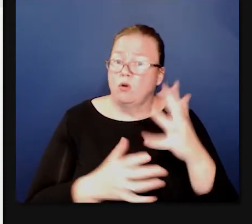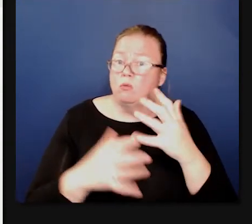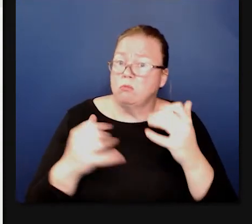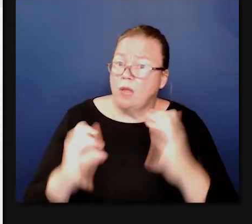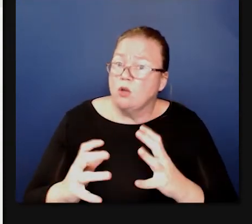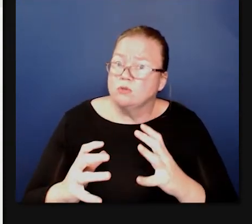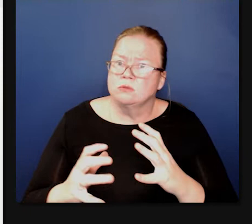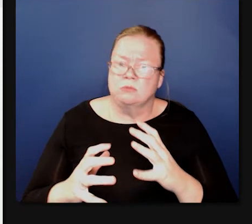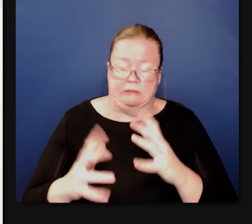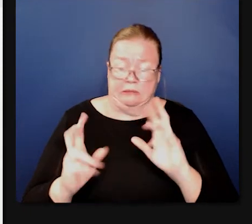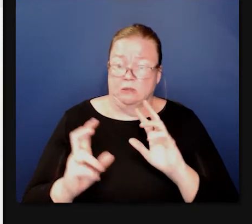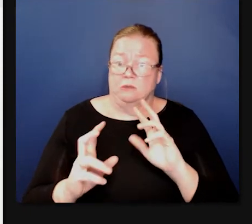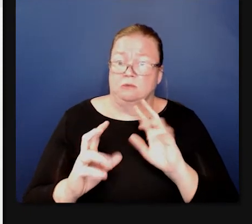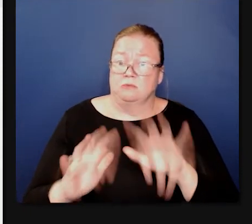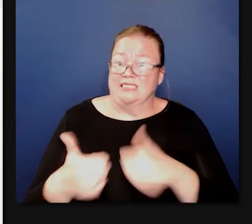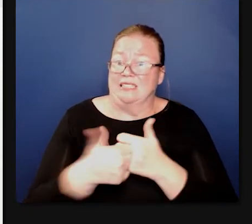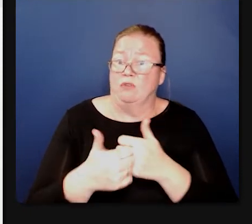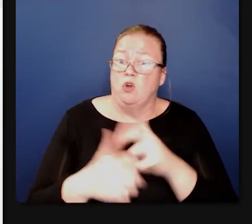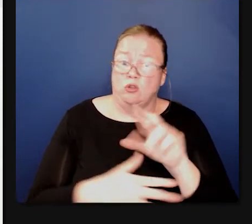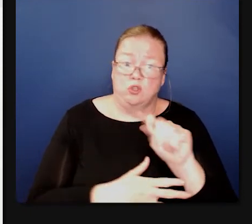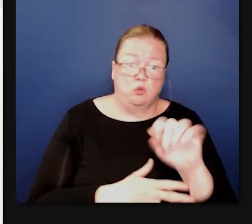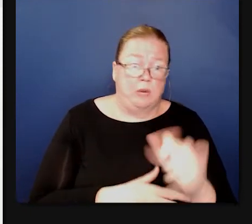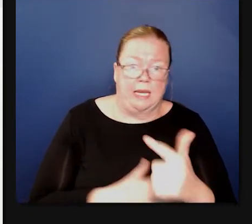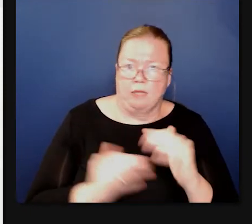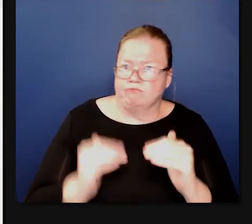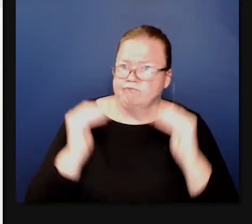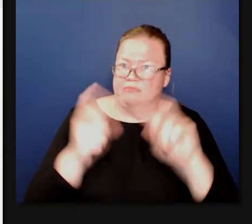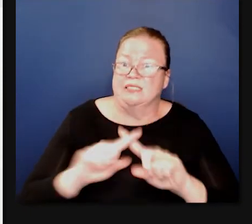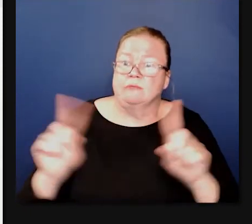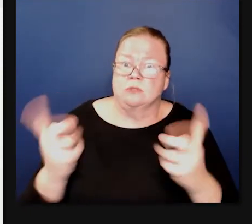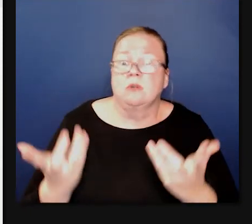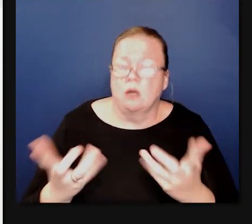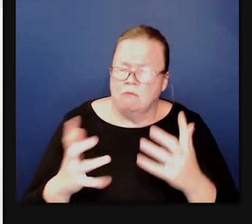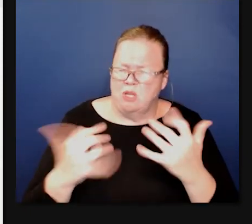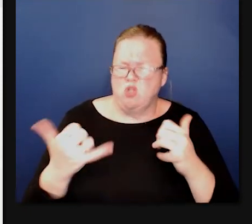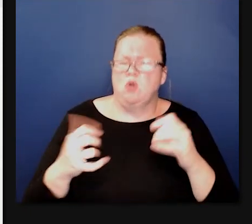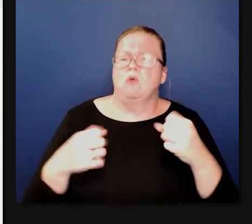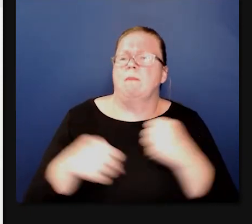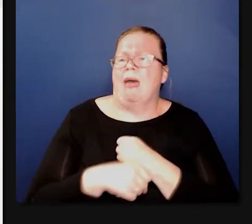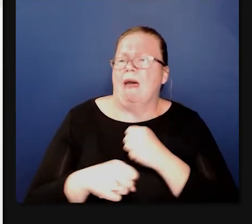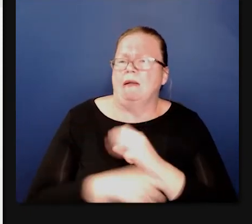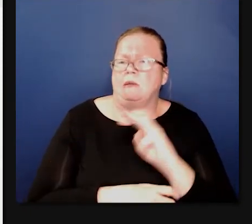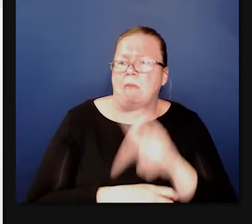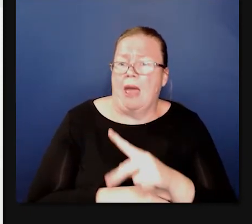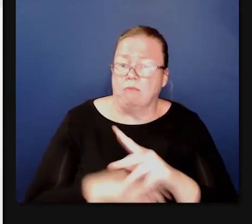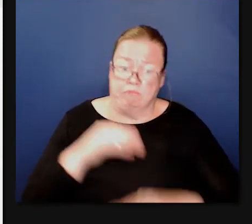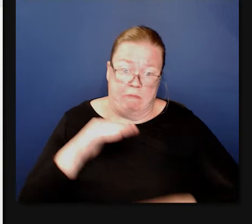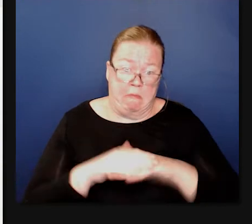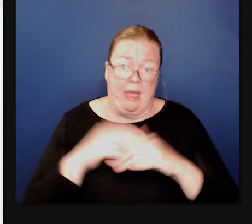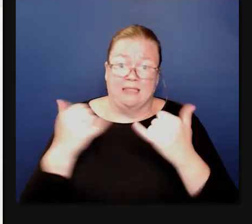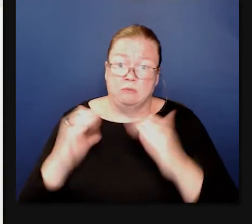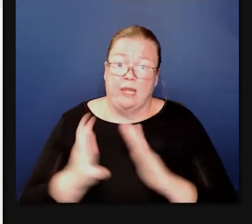Difficulty rating becomes incredibly relevant. Let's say you're creating a new battle map. Suddenly, Max players are important.